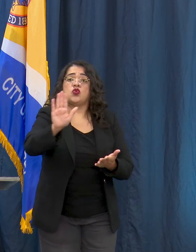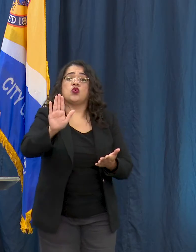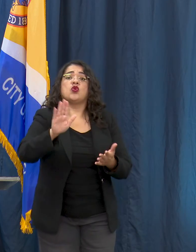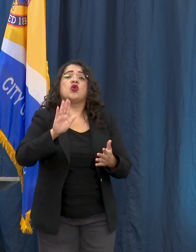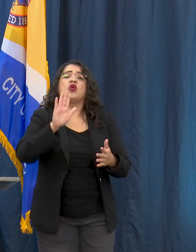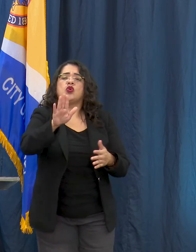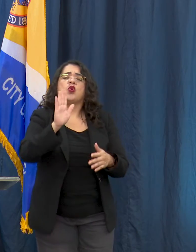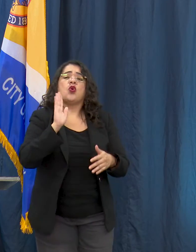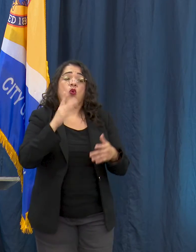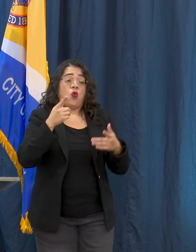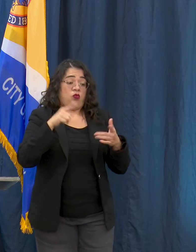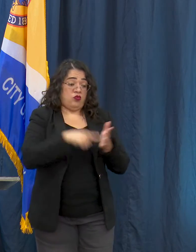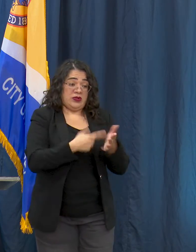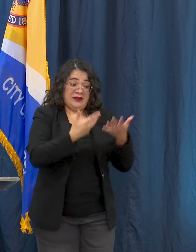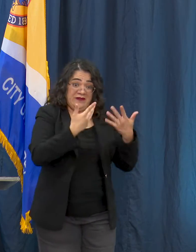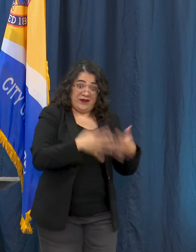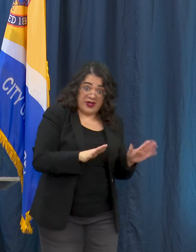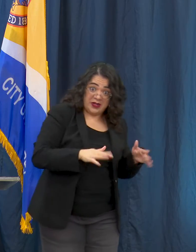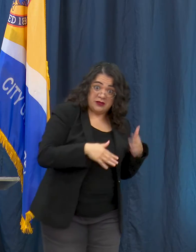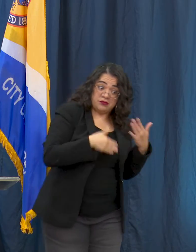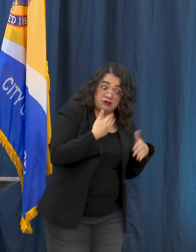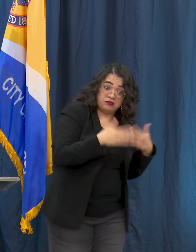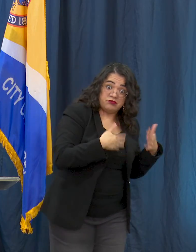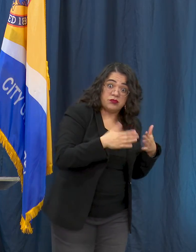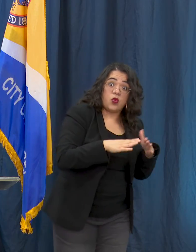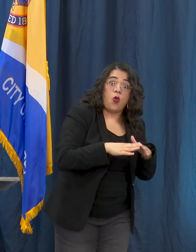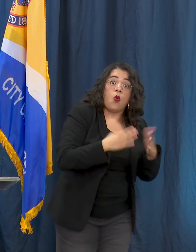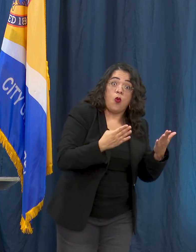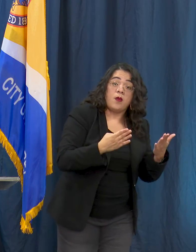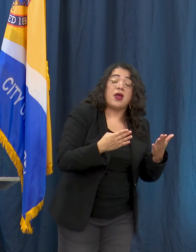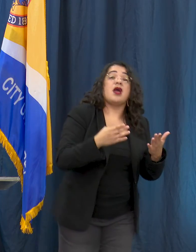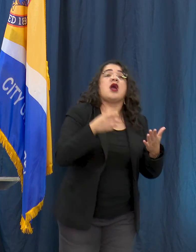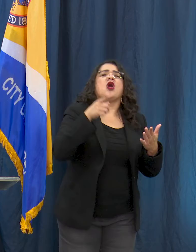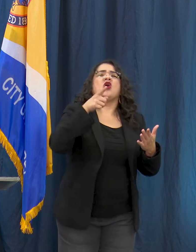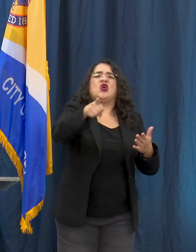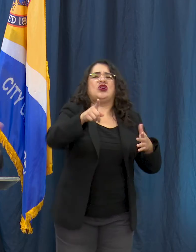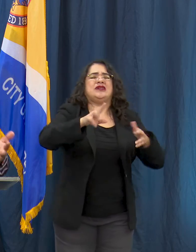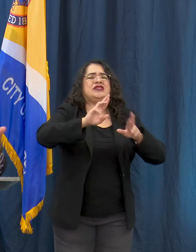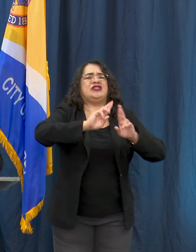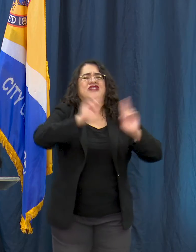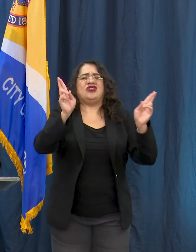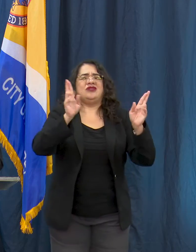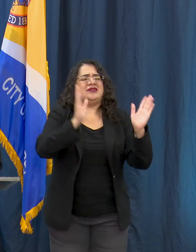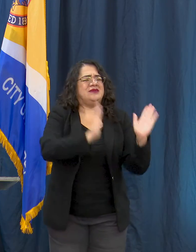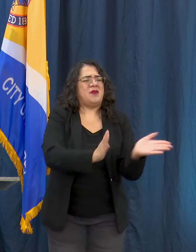for the state guidance, so they should start downloading the state guidance and getting prepared